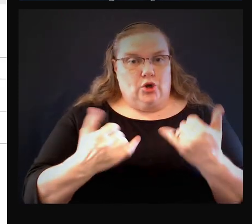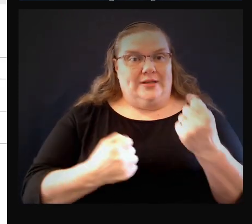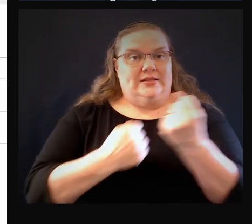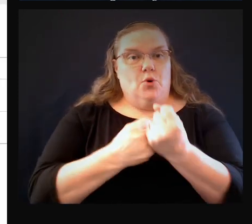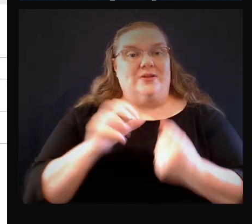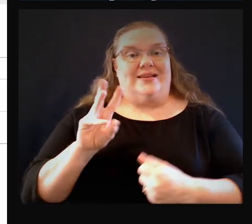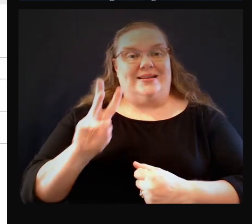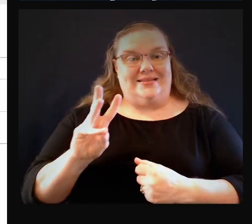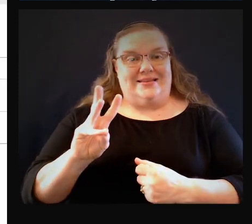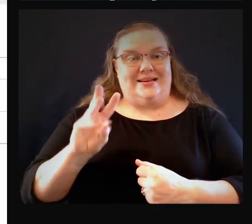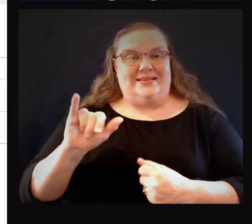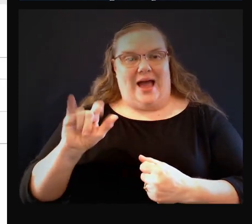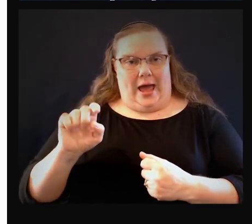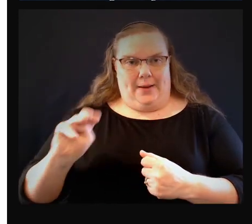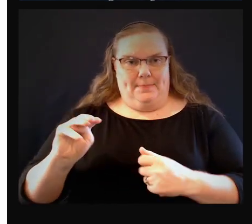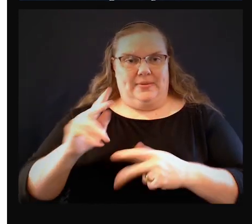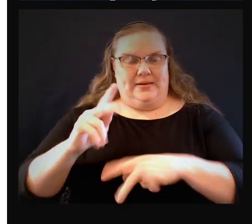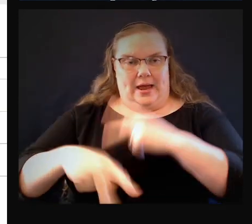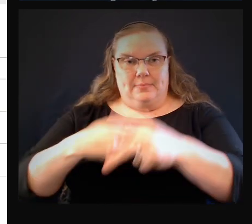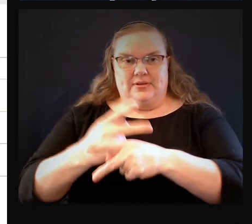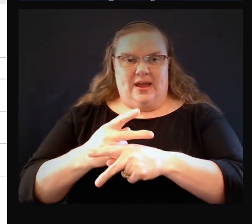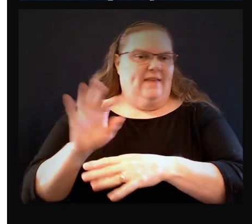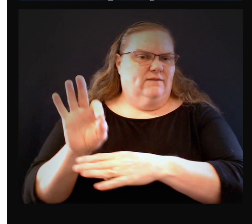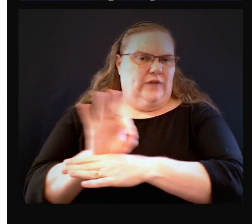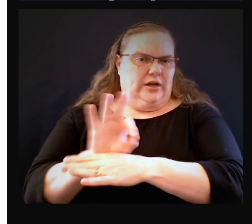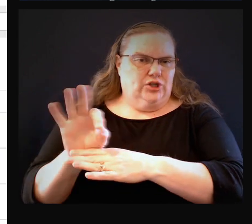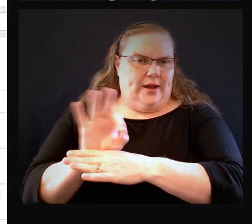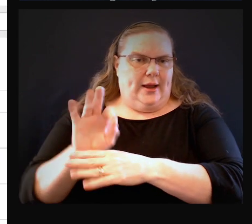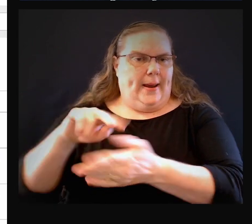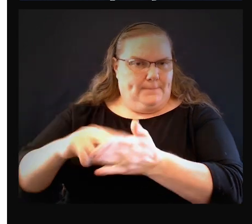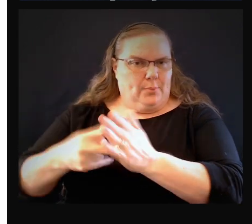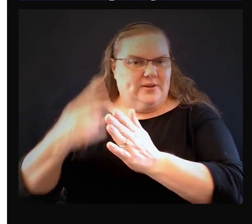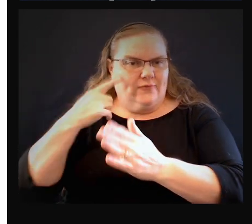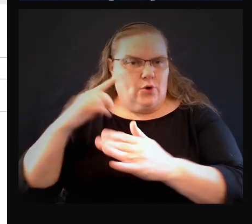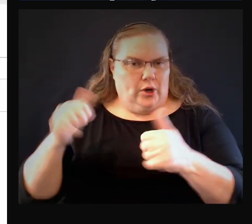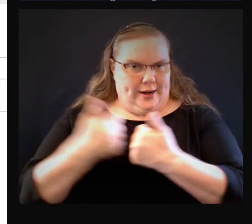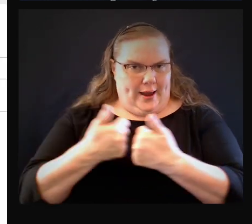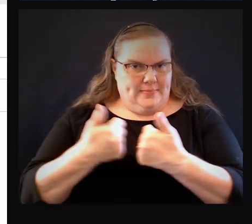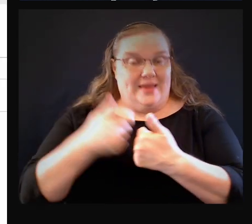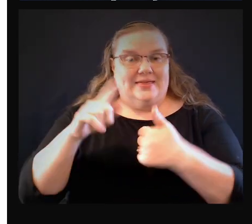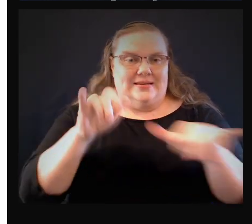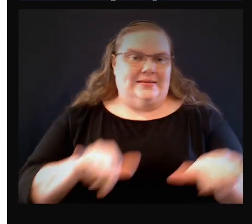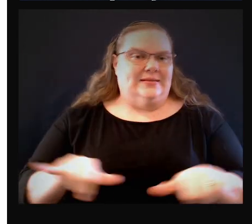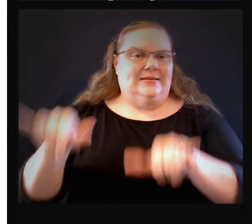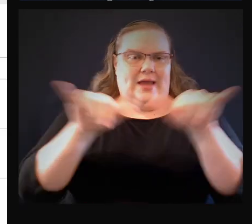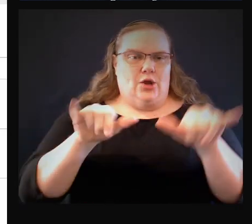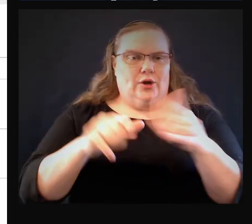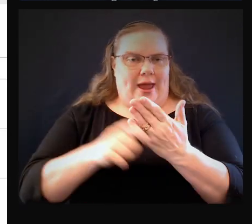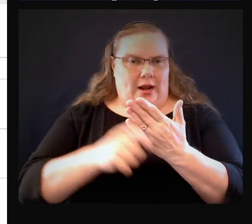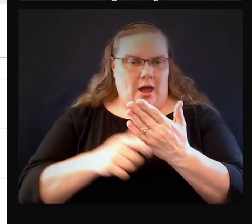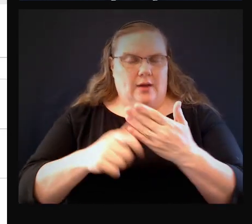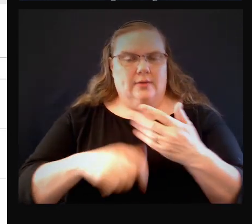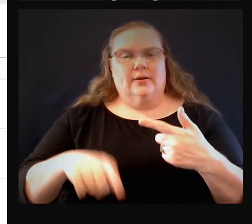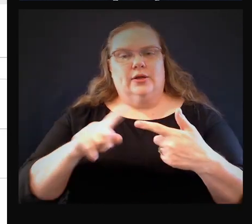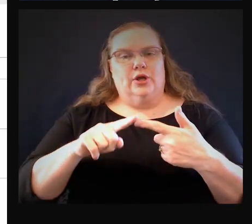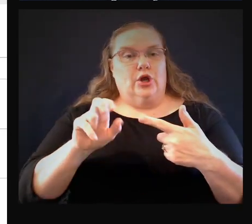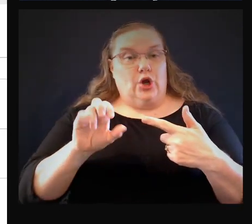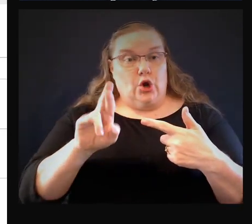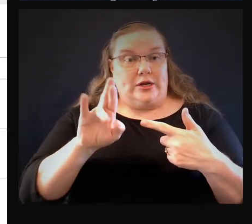each with their own unique functionality and purpose for your game. This is the standard Catalog Item, then Currency, User Generated Content,